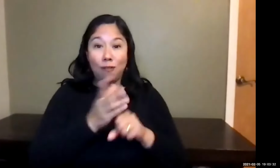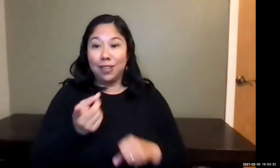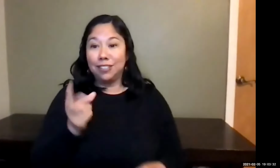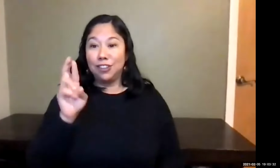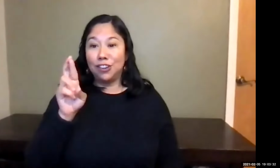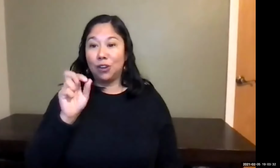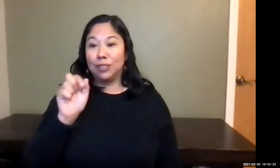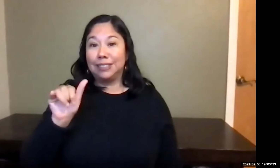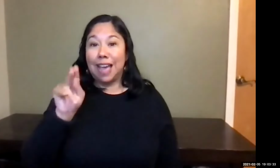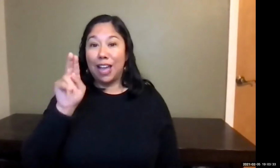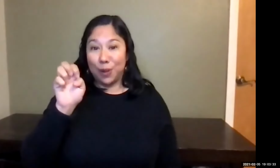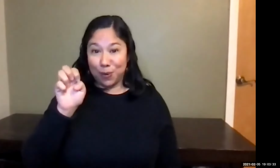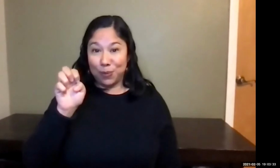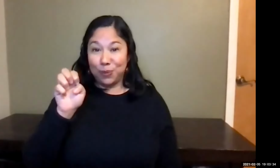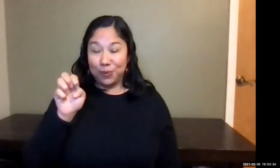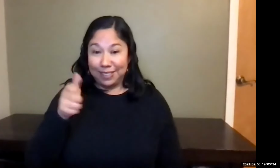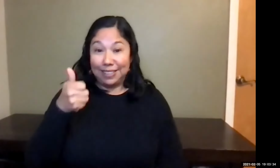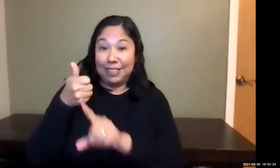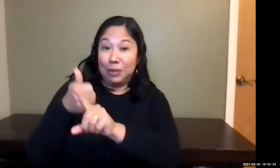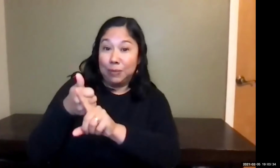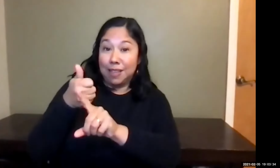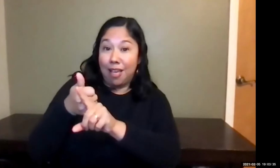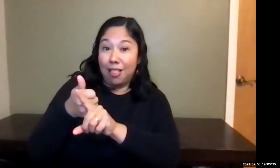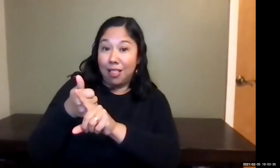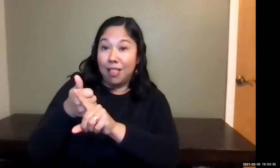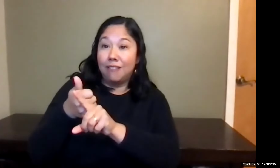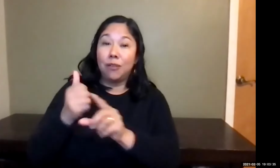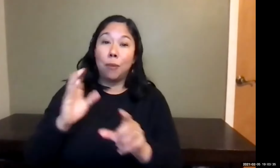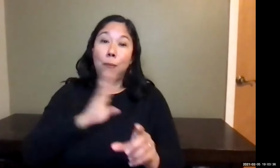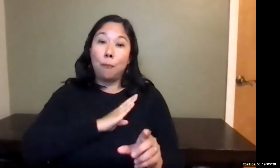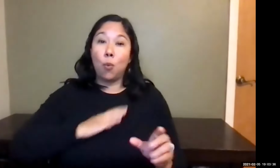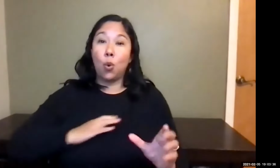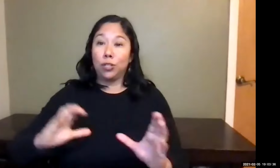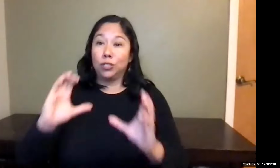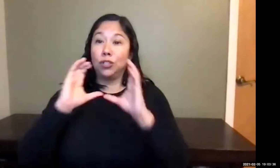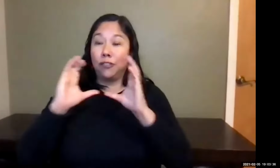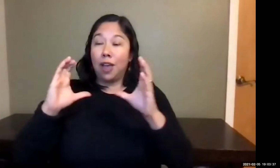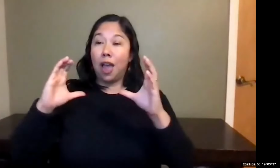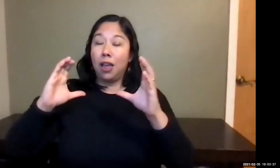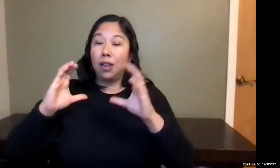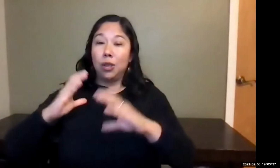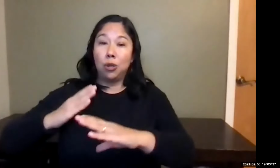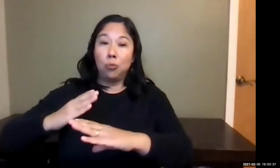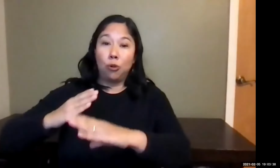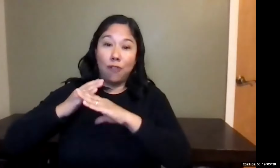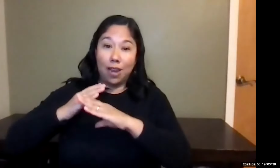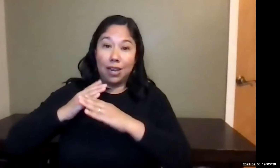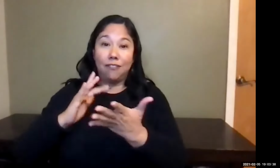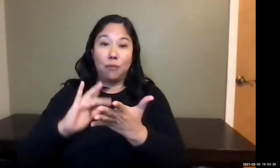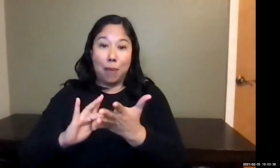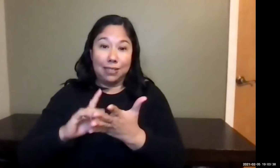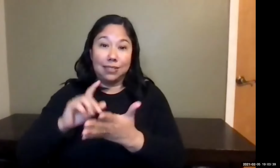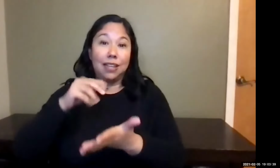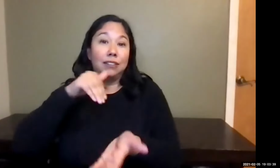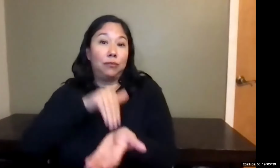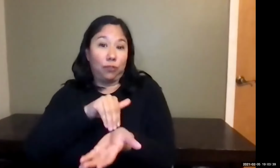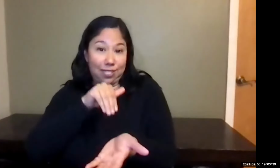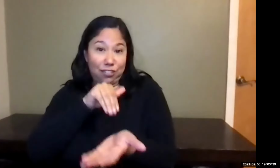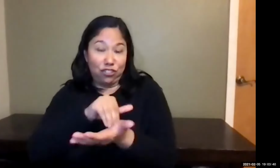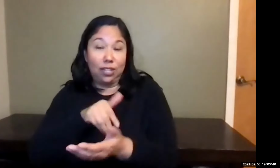He is a Board Certified Preventive Medicine Physician who aims to work on the population